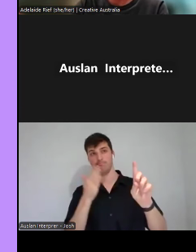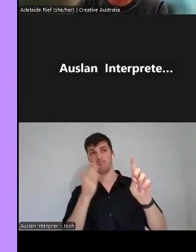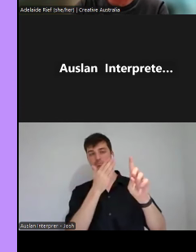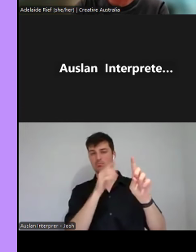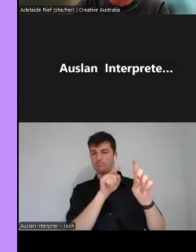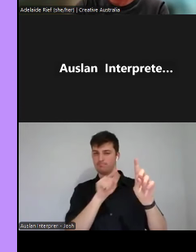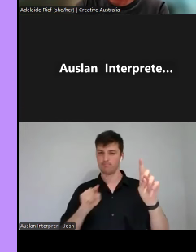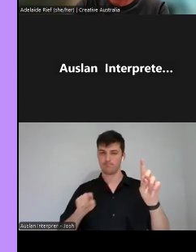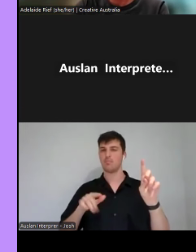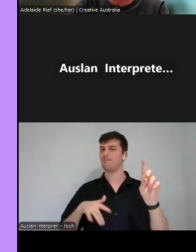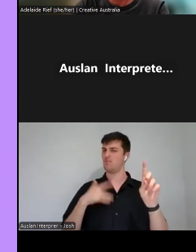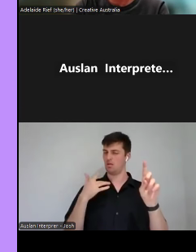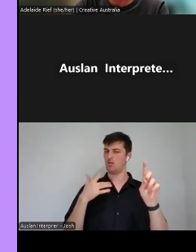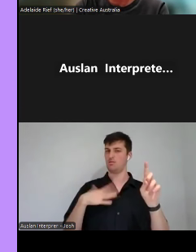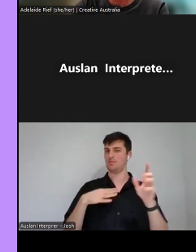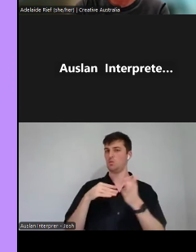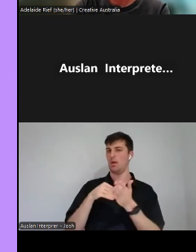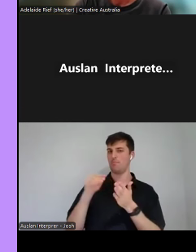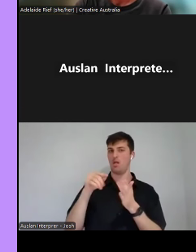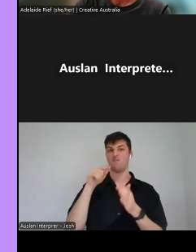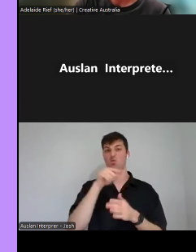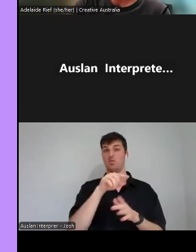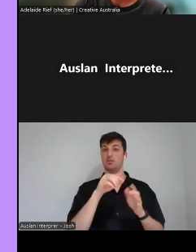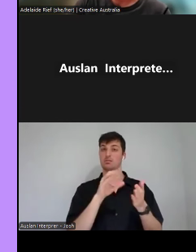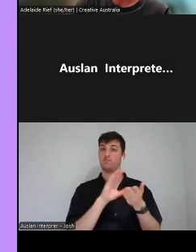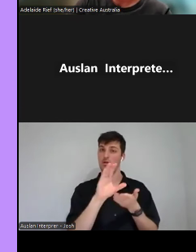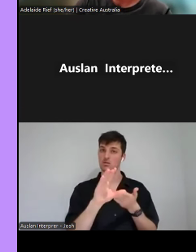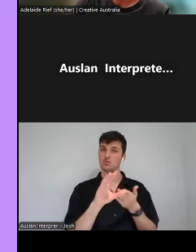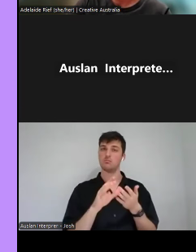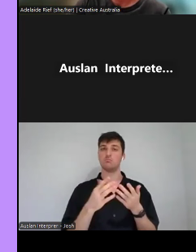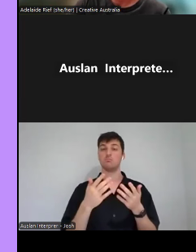suggest that they apply for this fund? So whether or not you have to have been